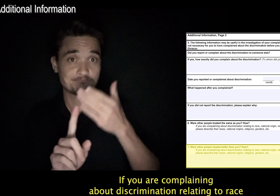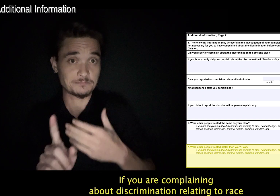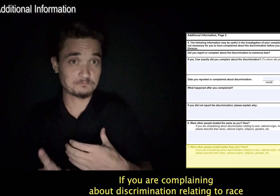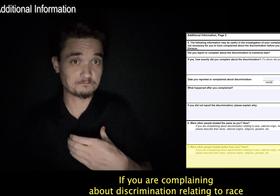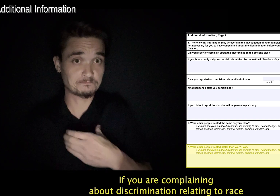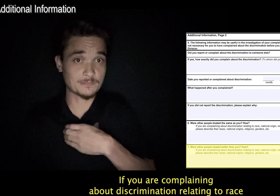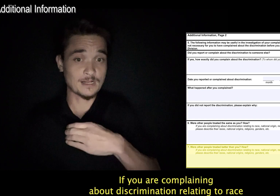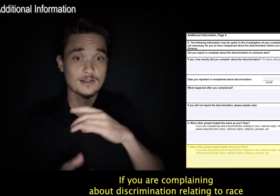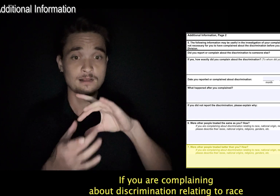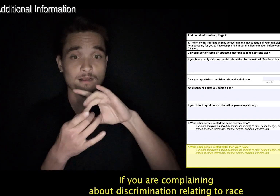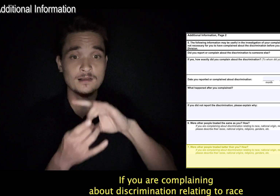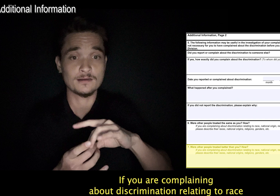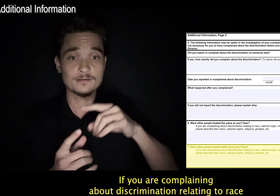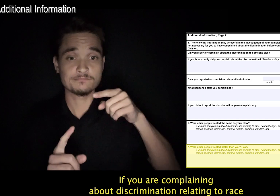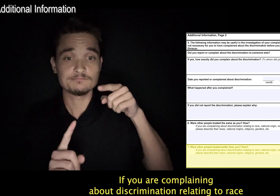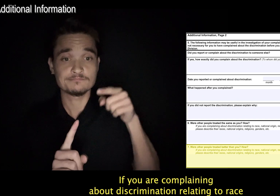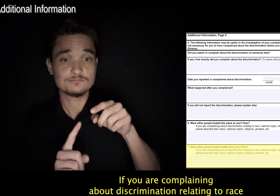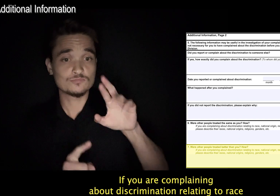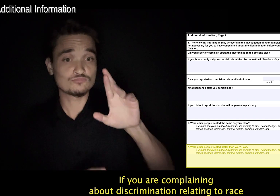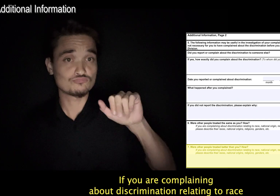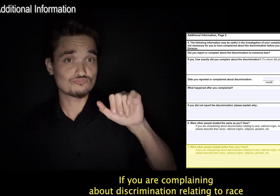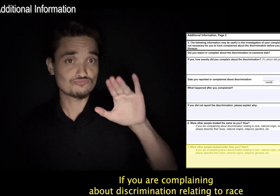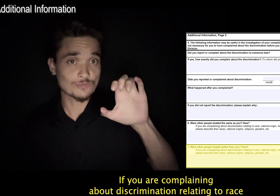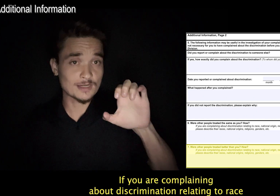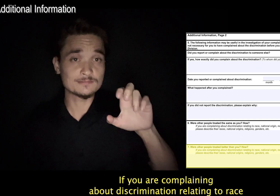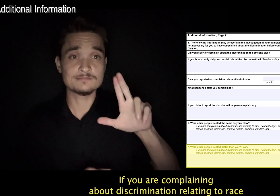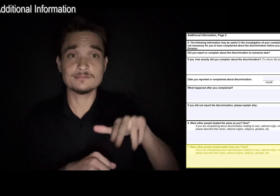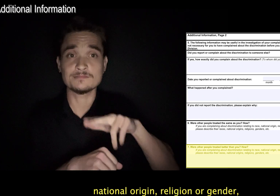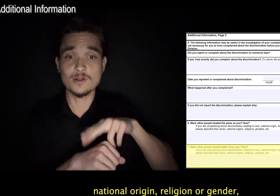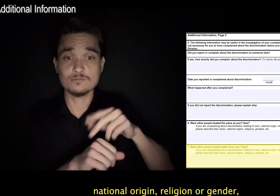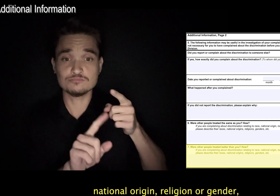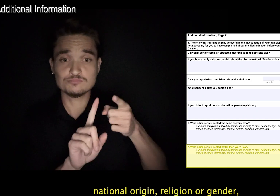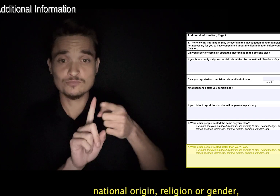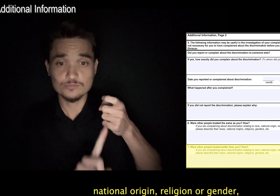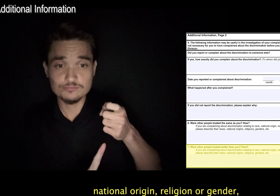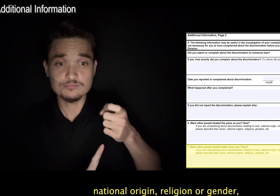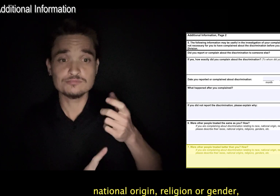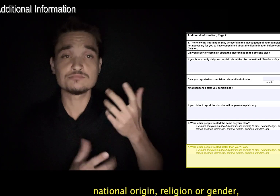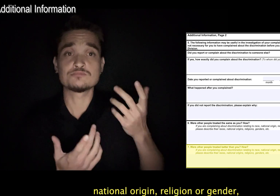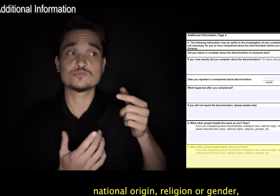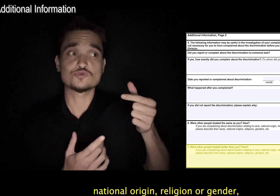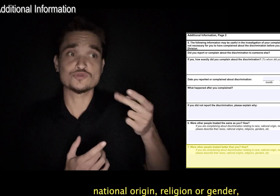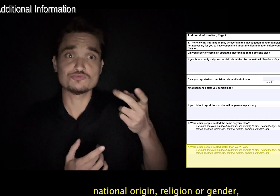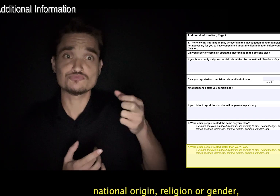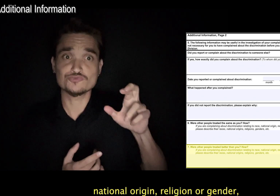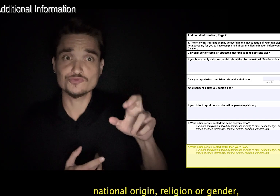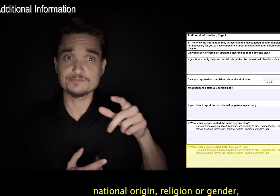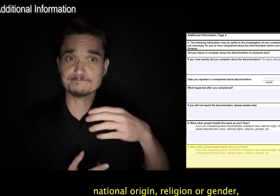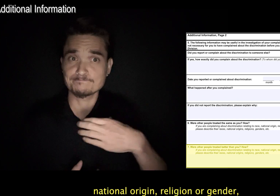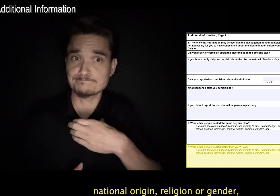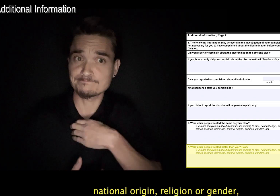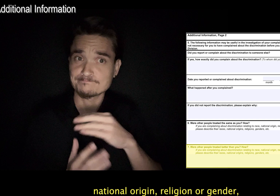If you are complaining about discrimination relating to race national origin, religion or gender,